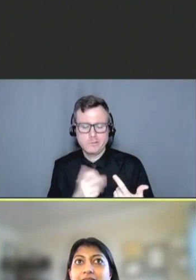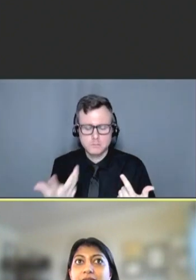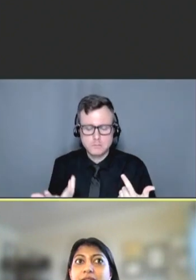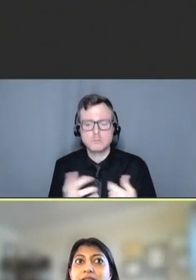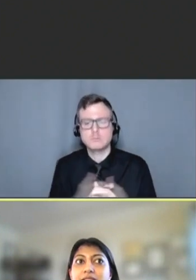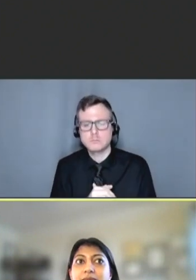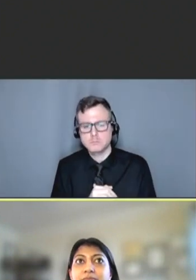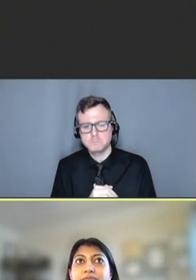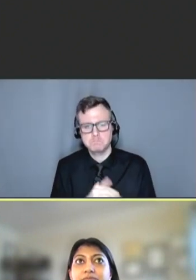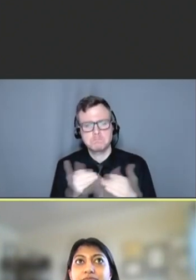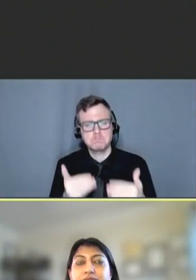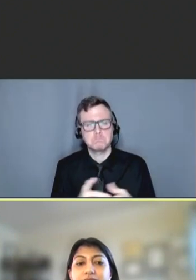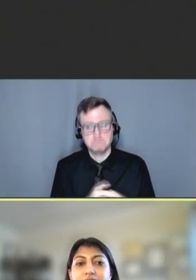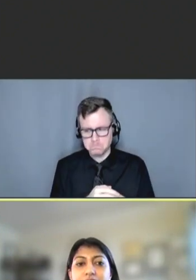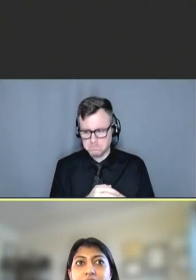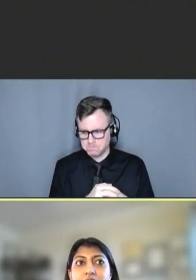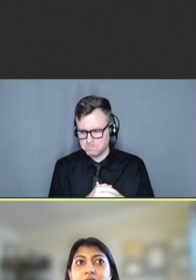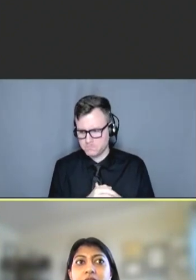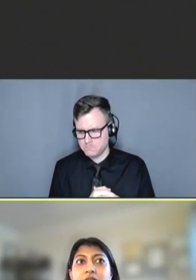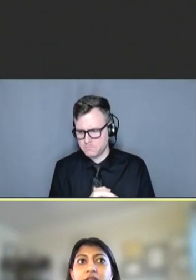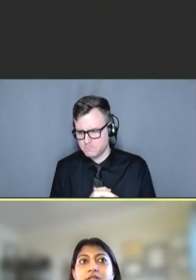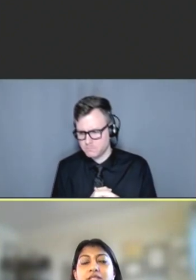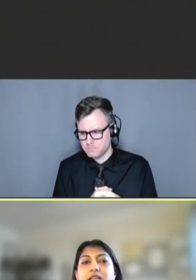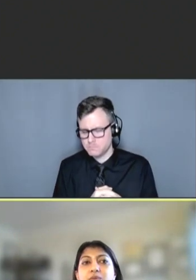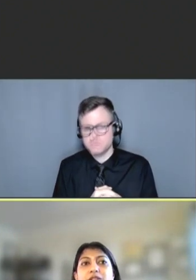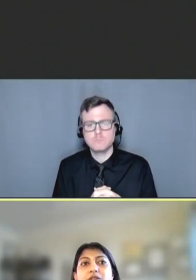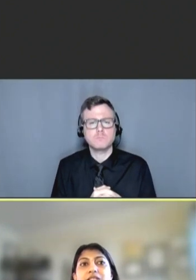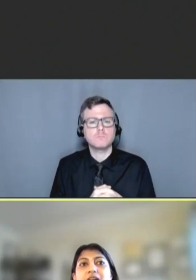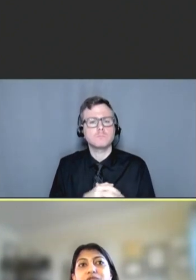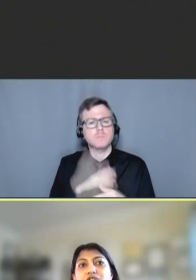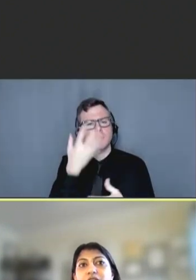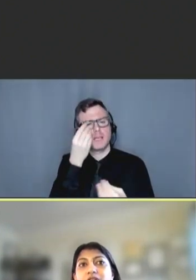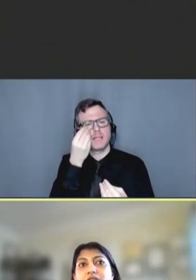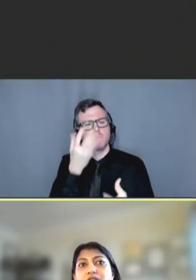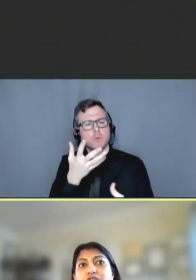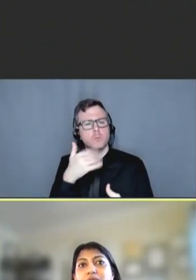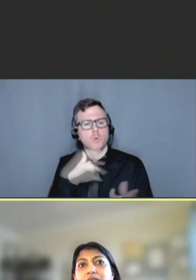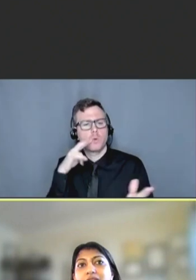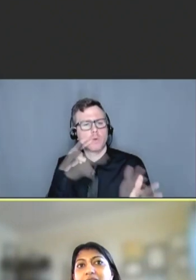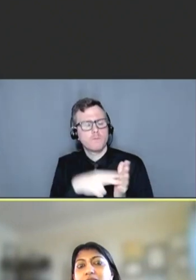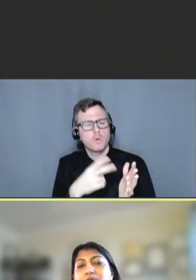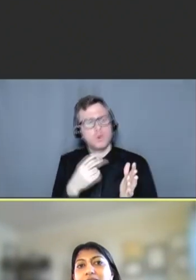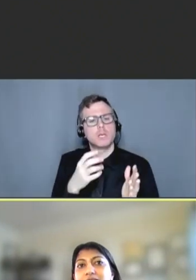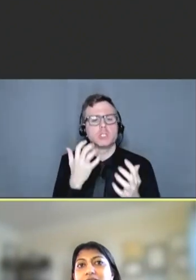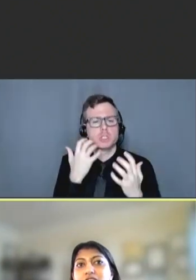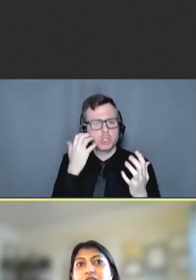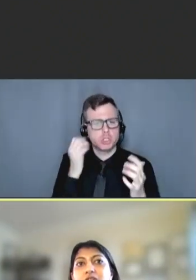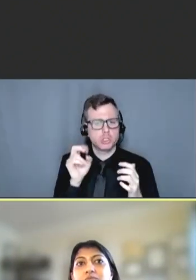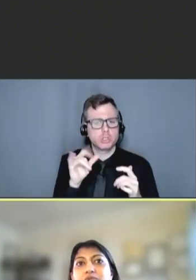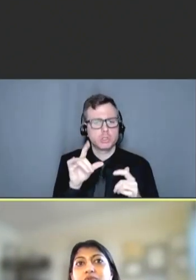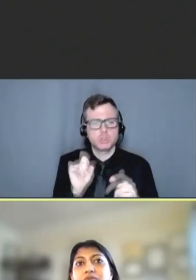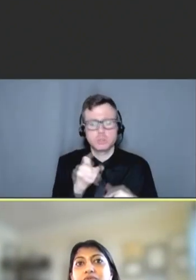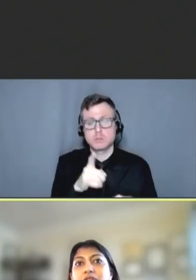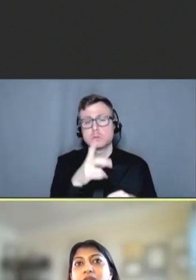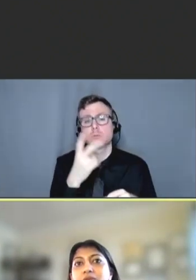Next slide, please. The data we looked at for shingles showed that the annual vaccination improved for the